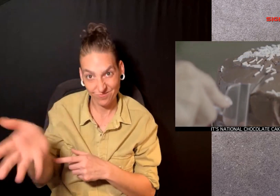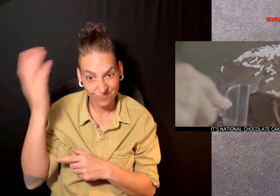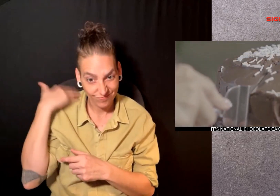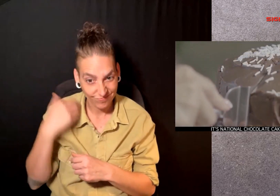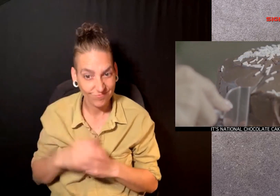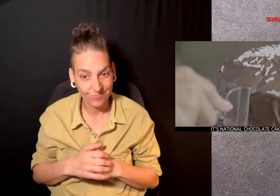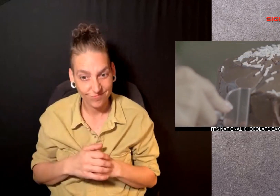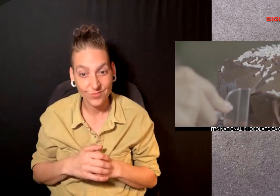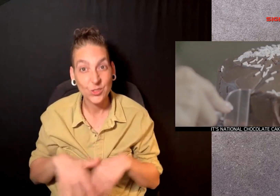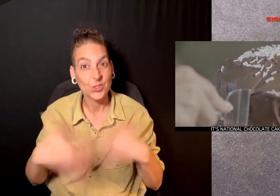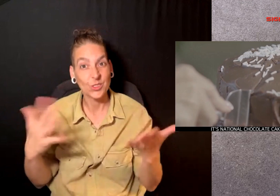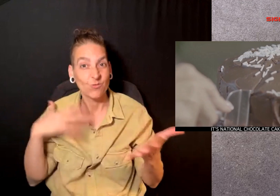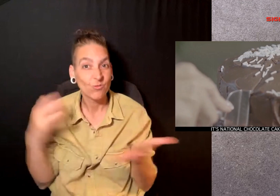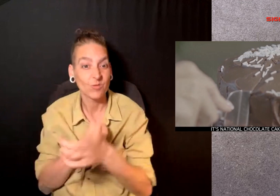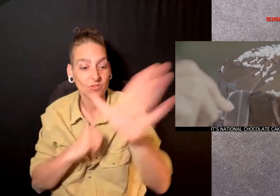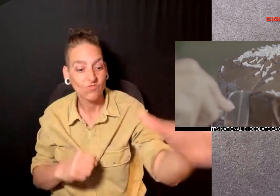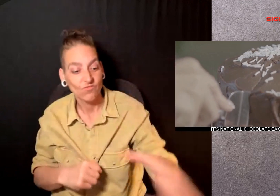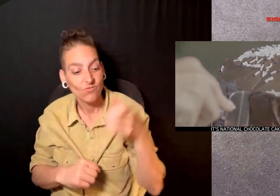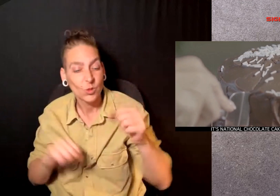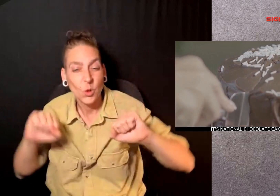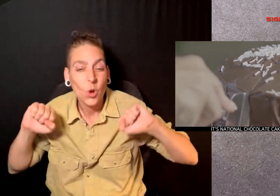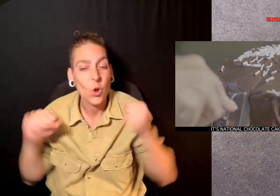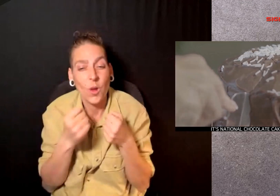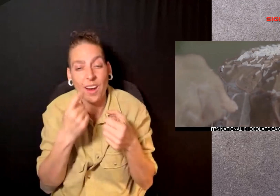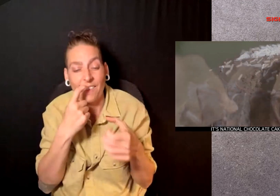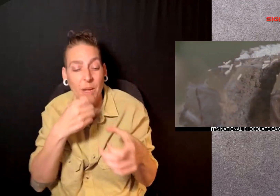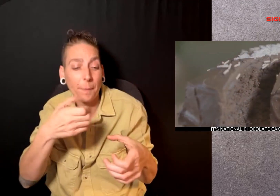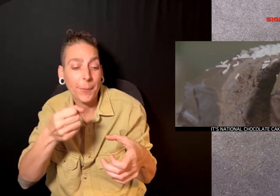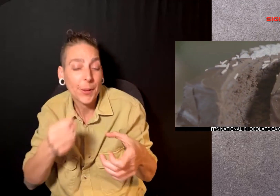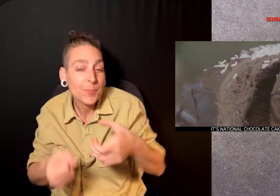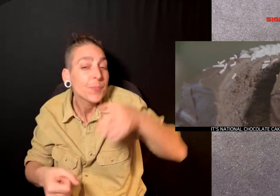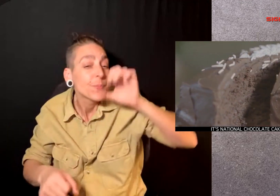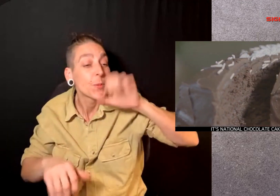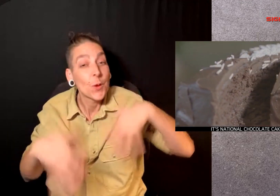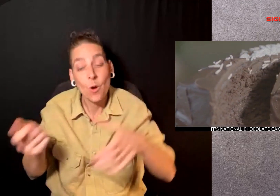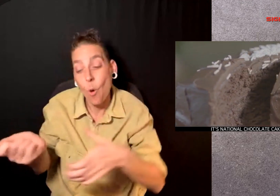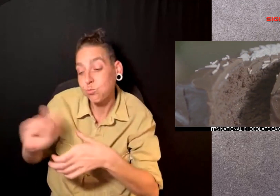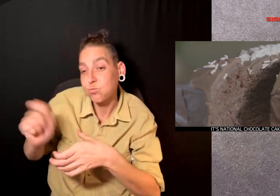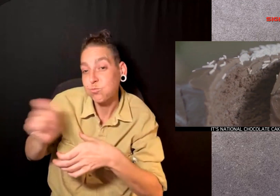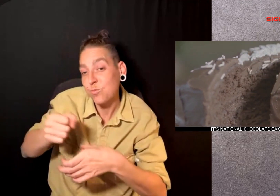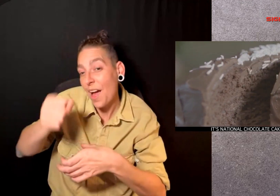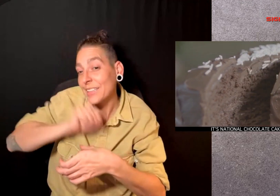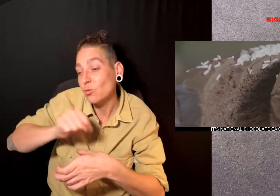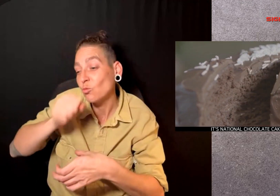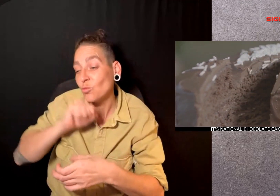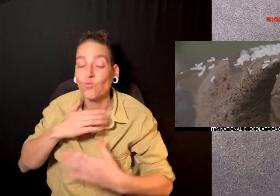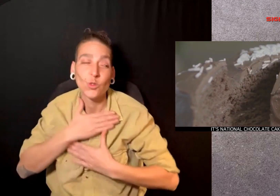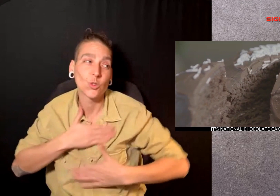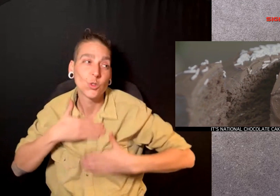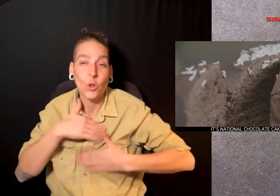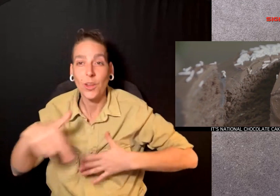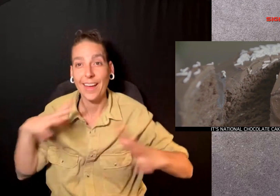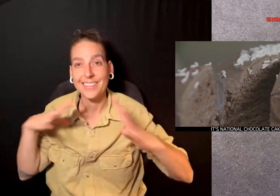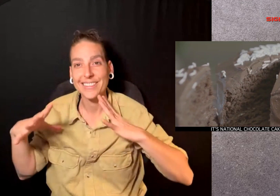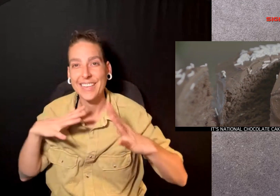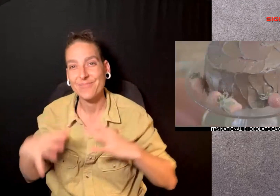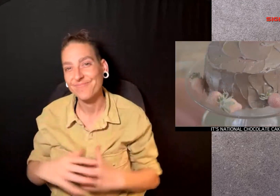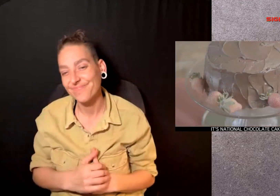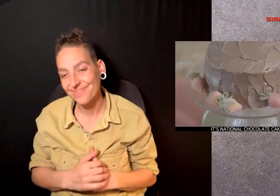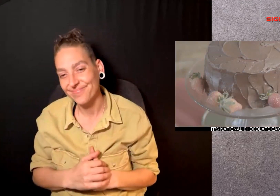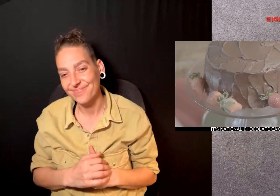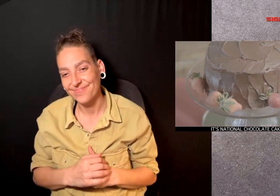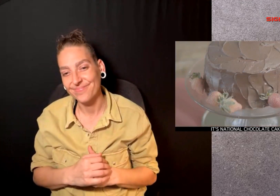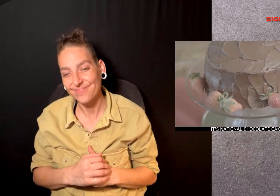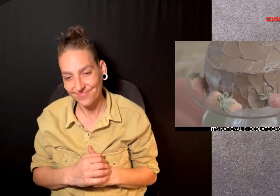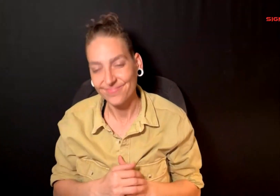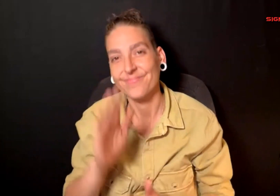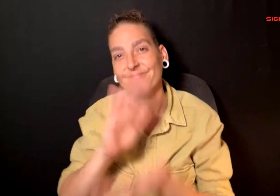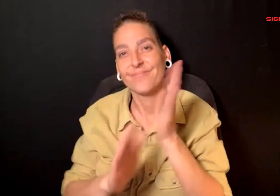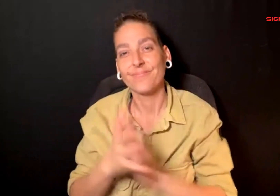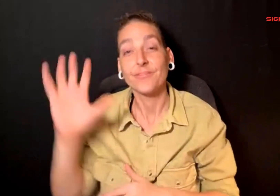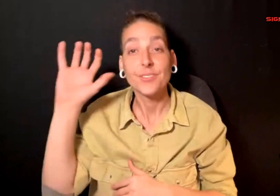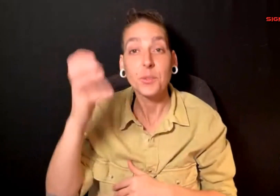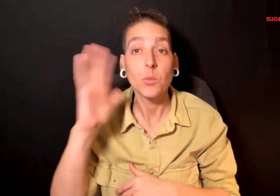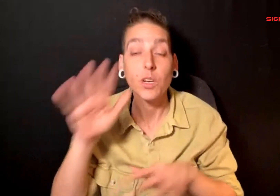so grab a cold glass of milk or scoop of ice cream and enjoy the holiday Sign1News will